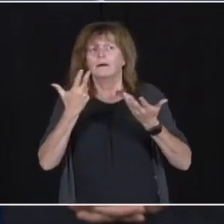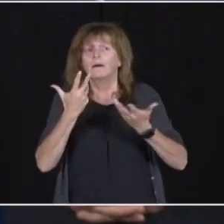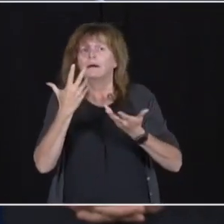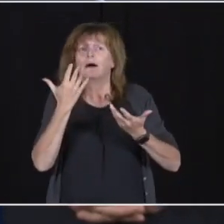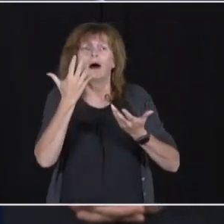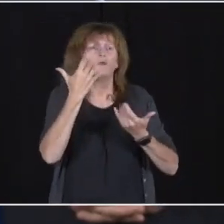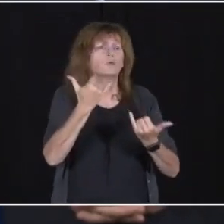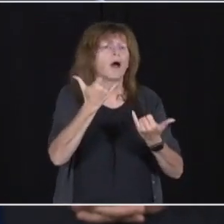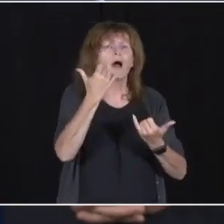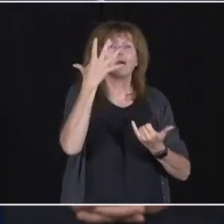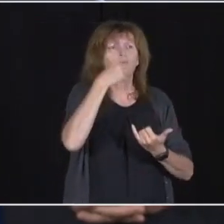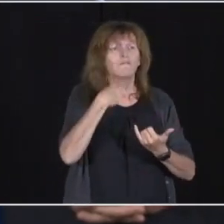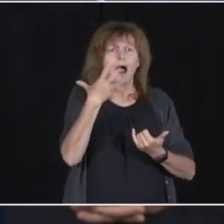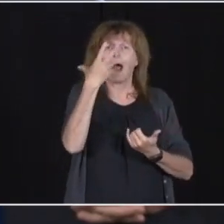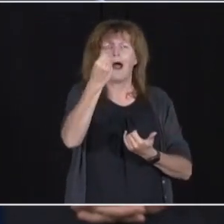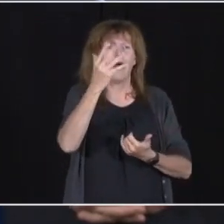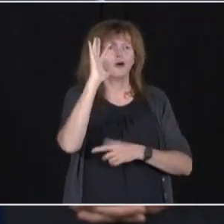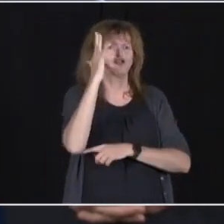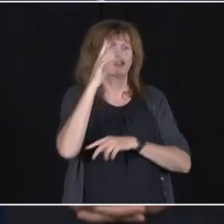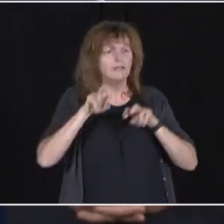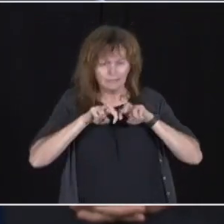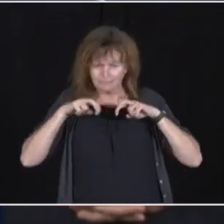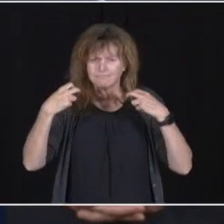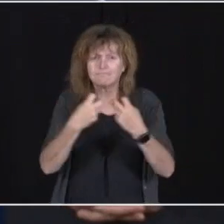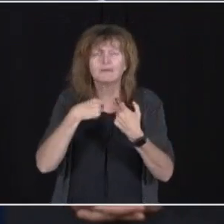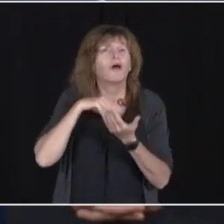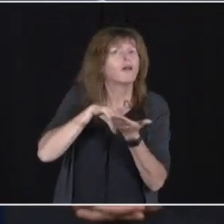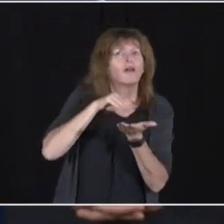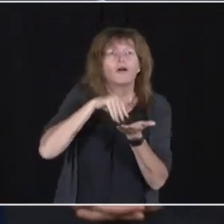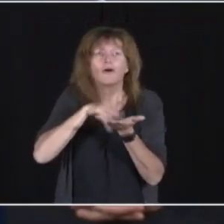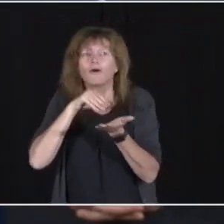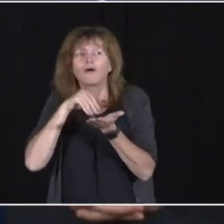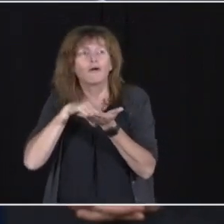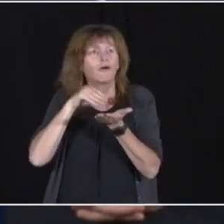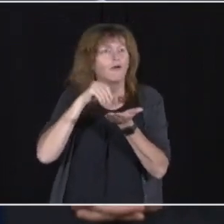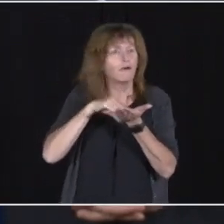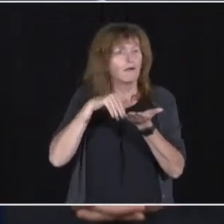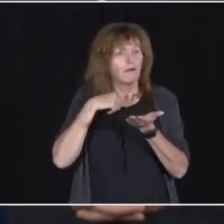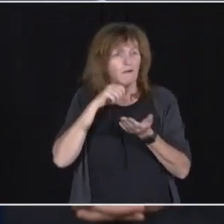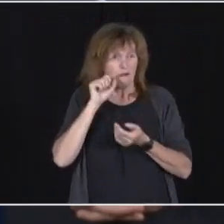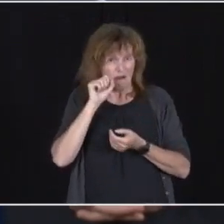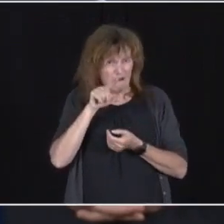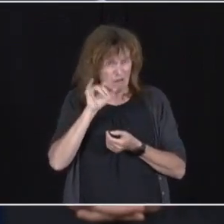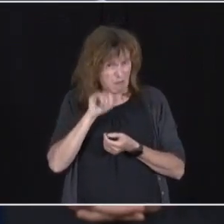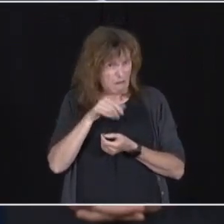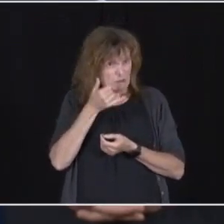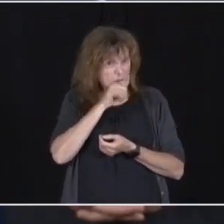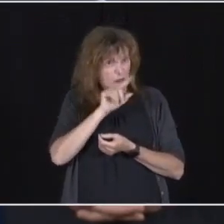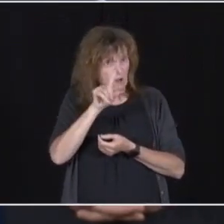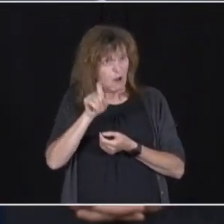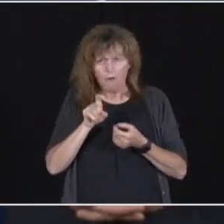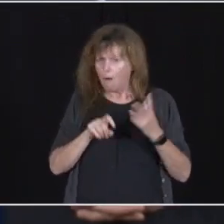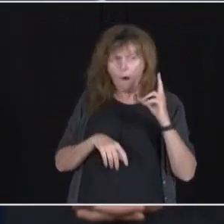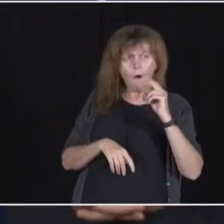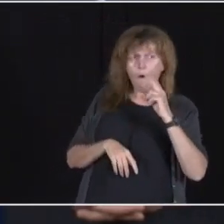cuff, I said that I remember the big highlight when I was going to school, the teacher would say OK, guys.